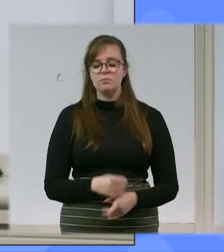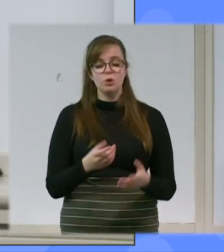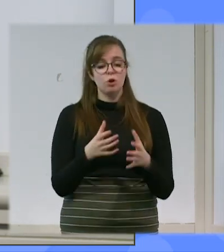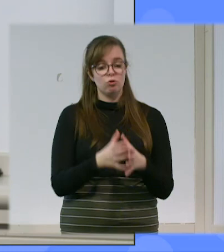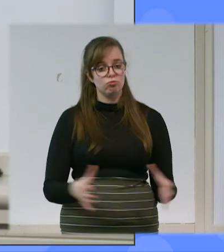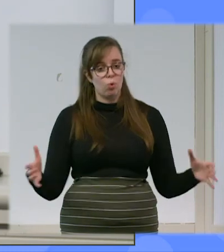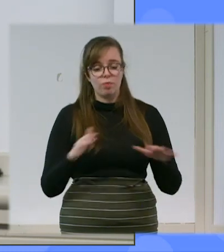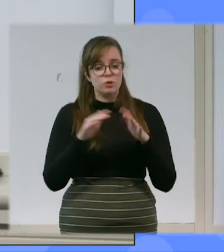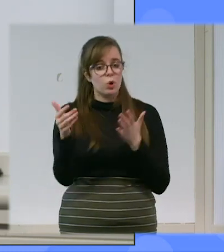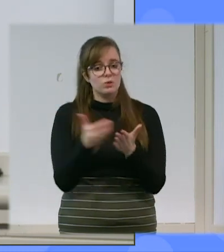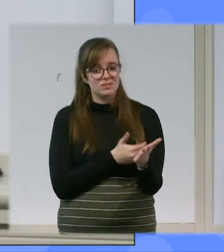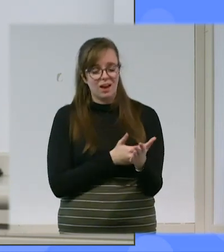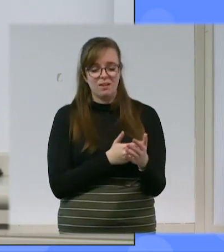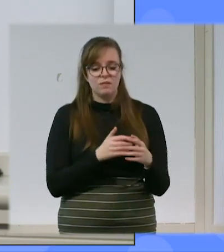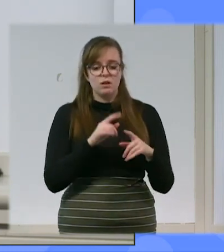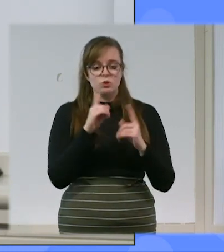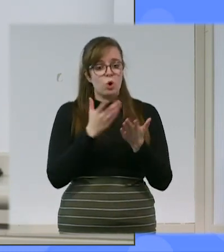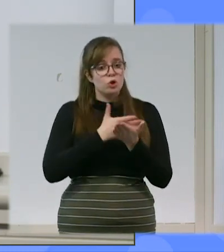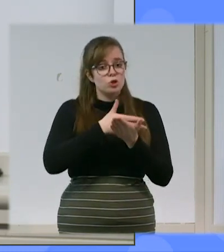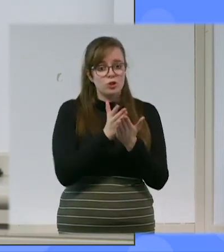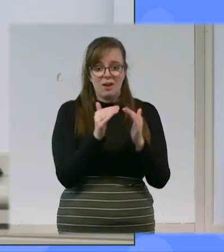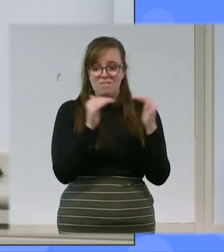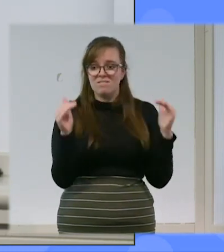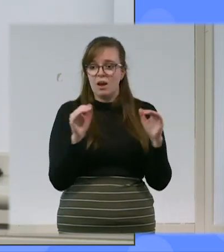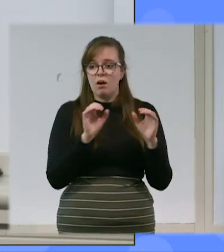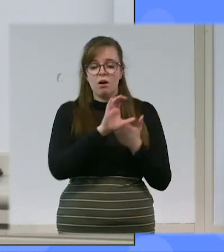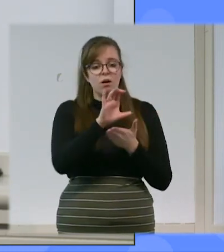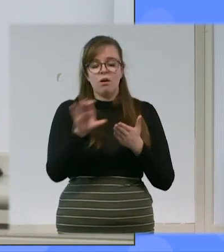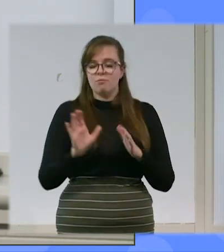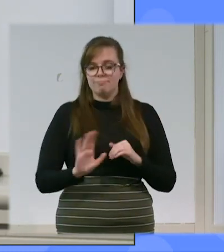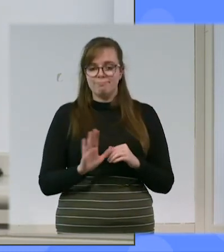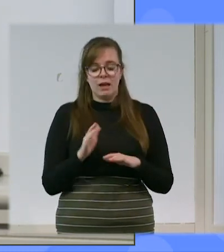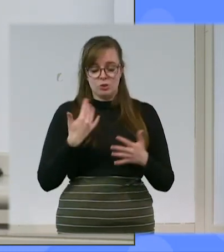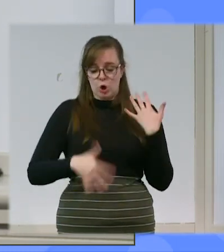it's unevenly shared and it's hurting us and the benefits that we may have had in